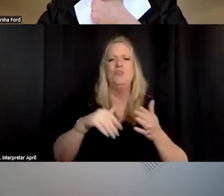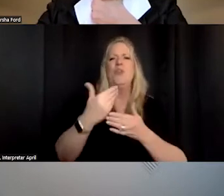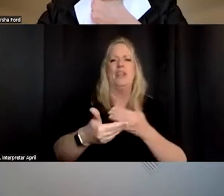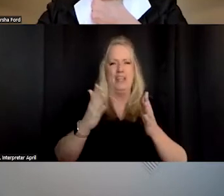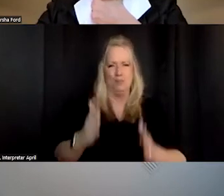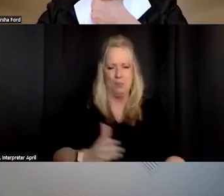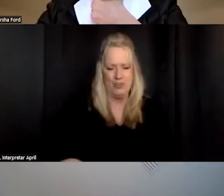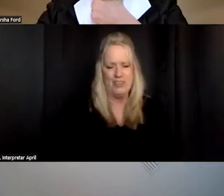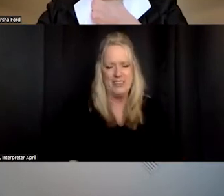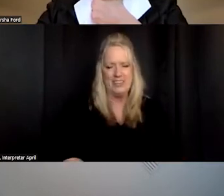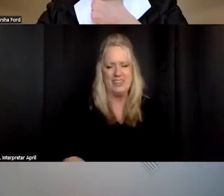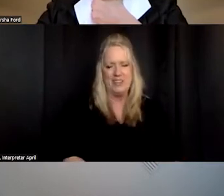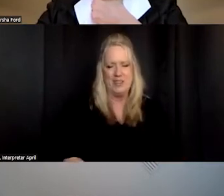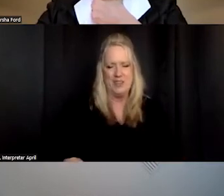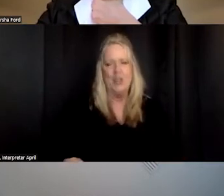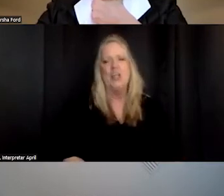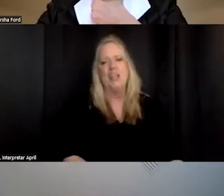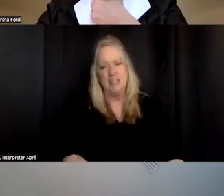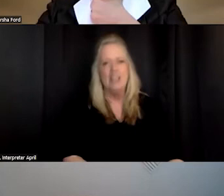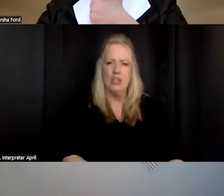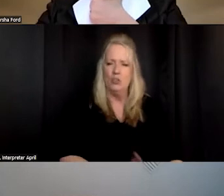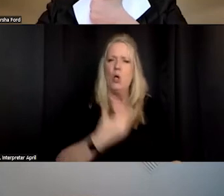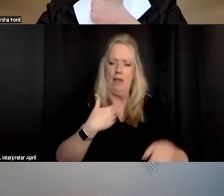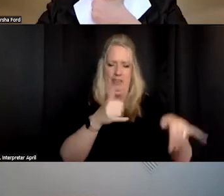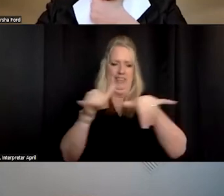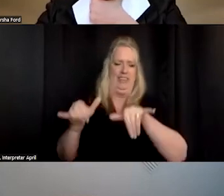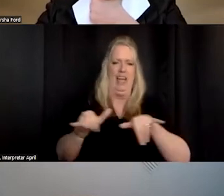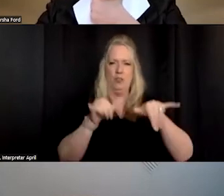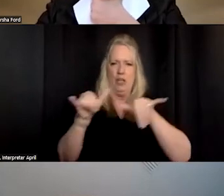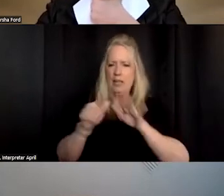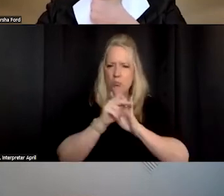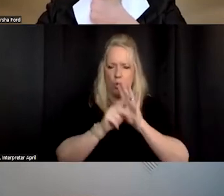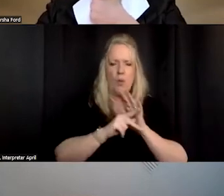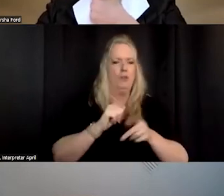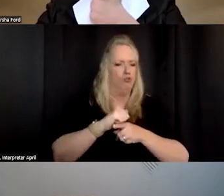SO, HAVING STANDARDIZED PROTOCOLS, STANDARDIZED TRAINING, STANDARDIZED OPERATION.